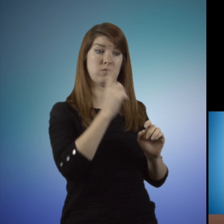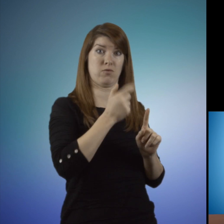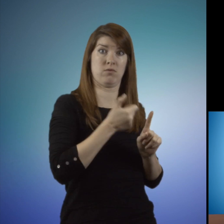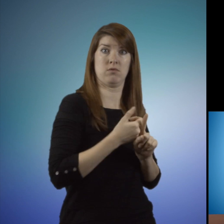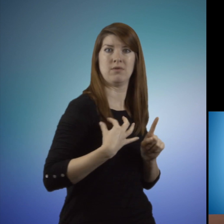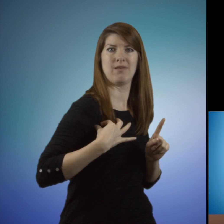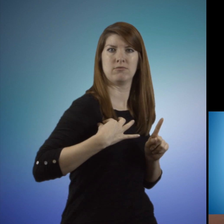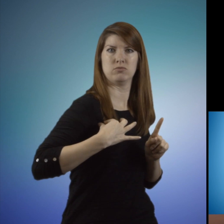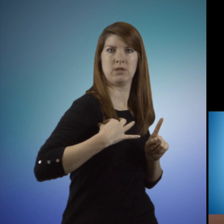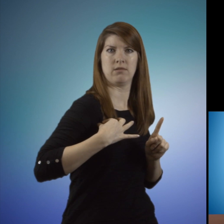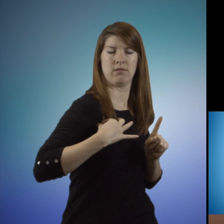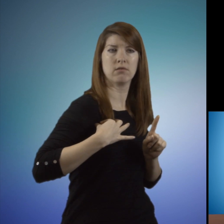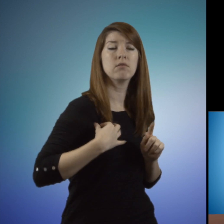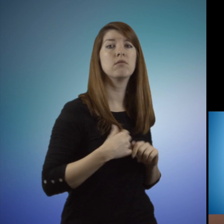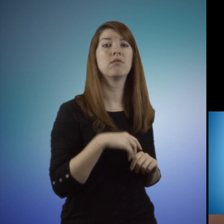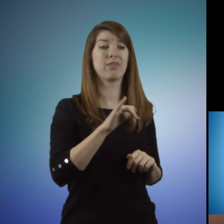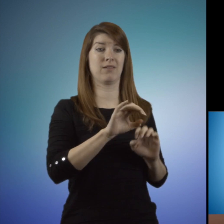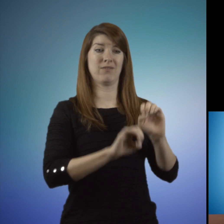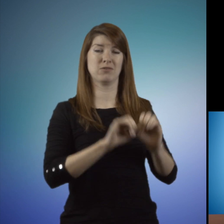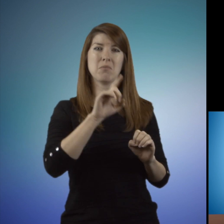The evaluation must be multidisciplinary.